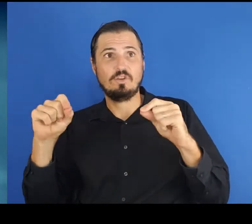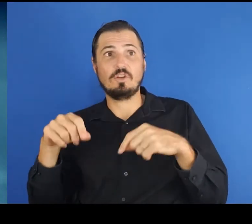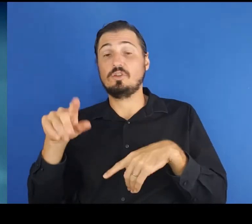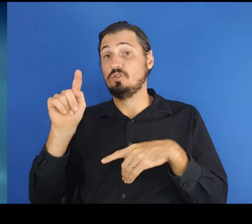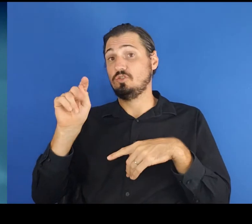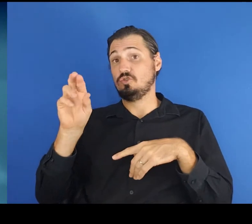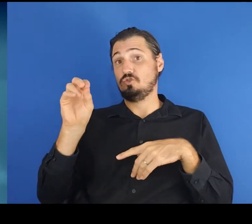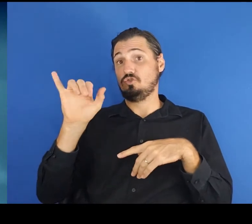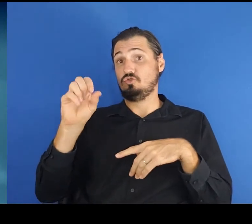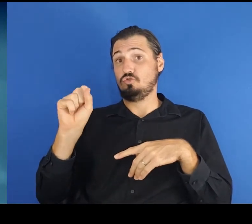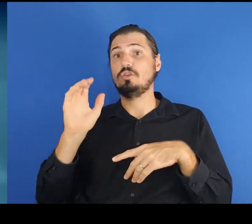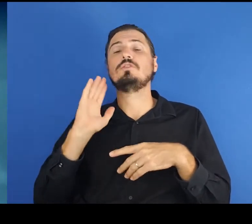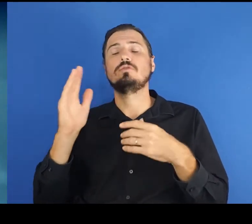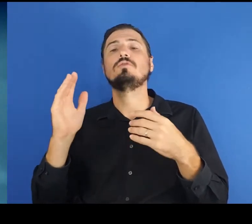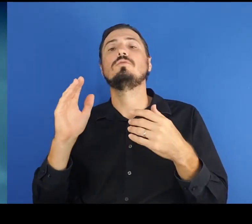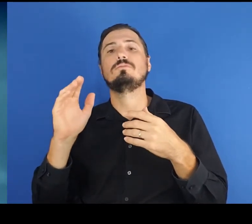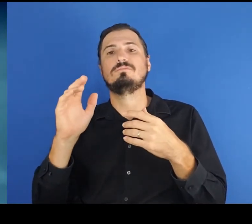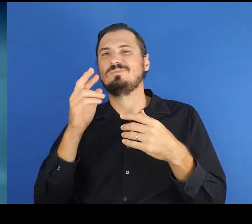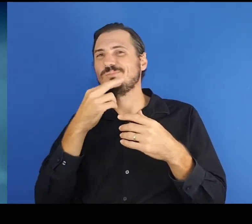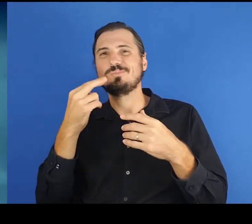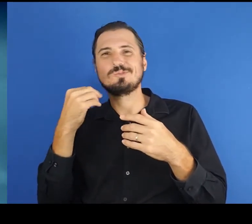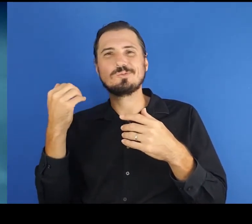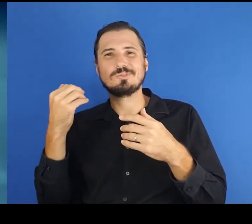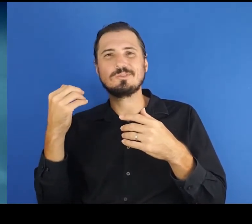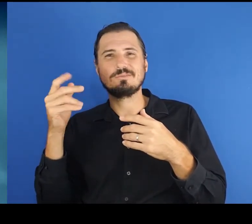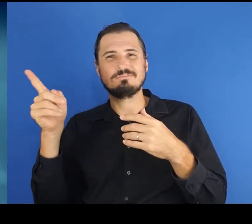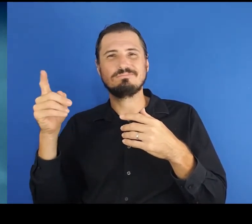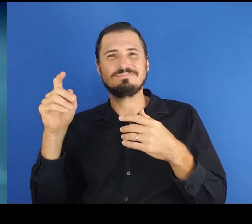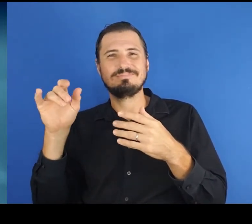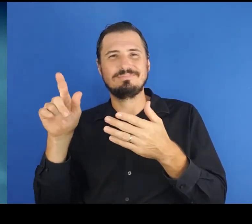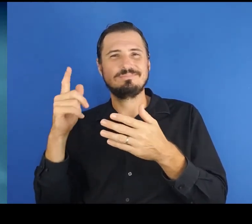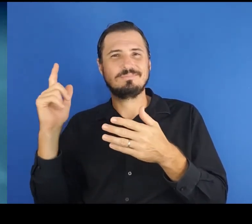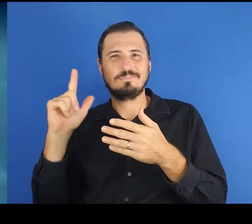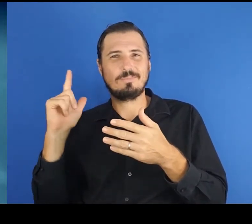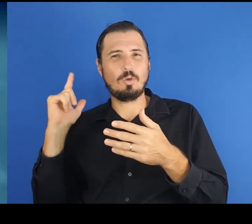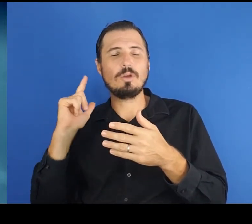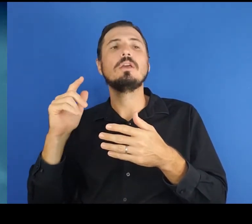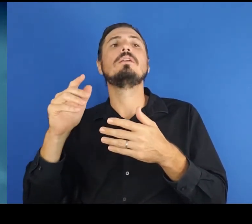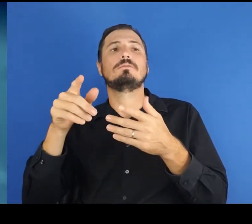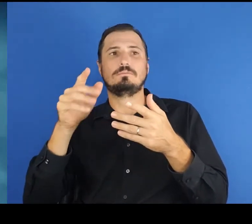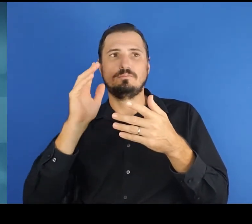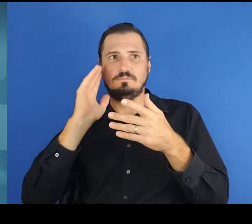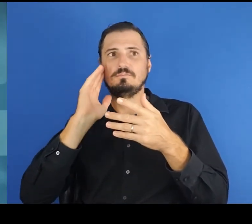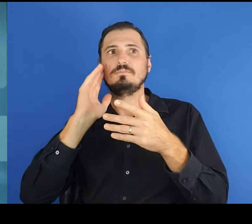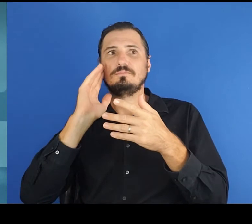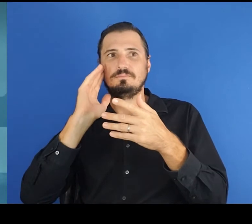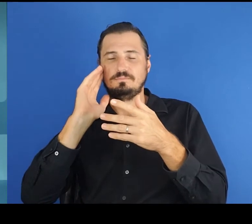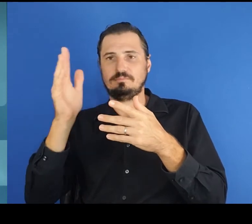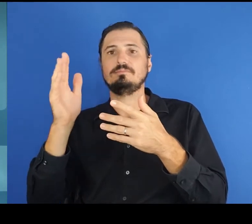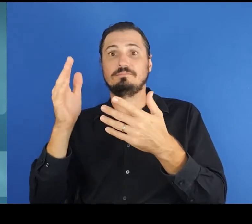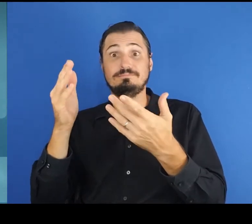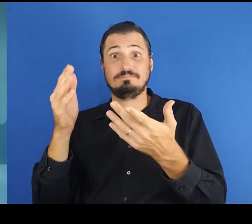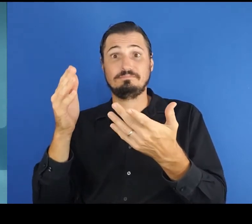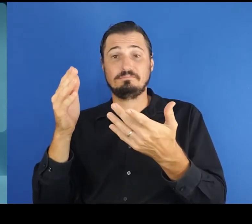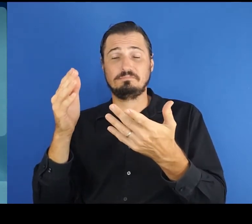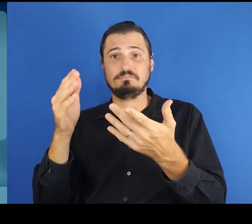vaccine clinic on Saturday, June 5 and participants will receive five free karaoke songs